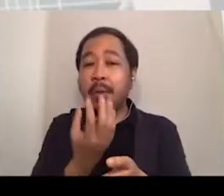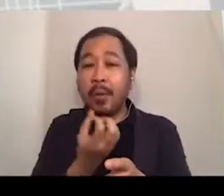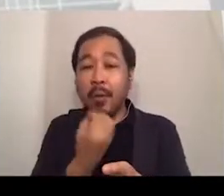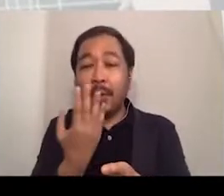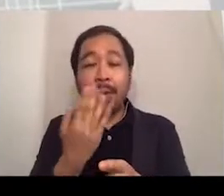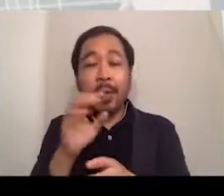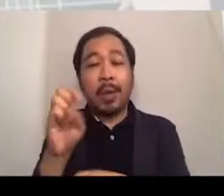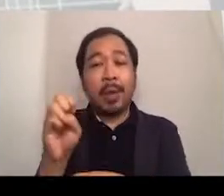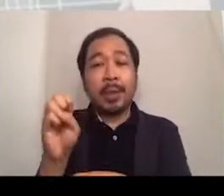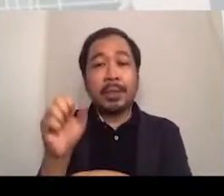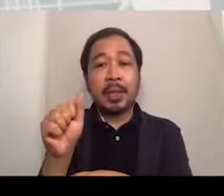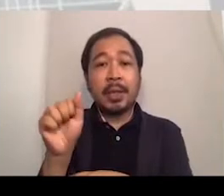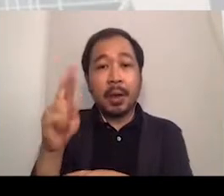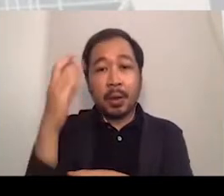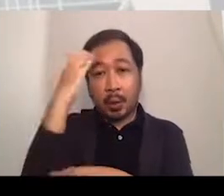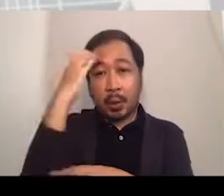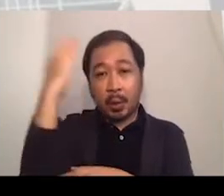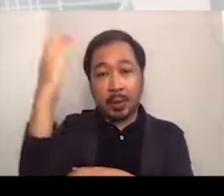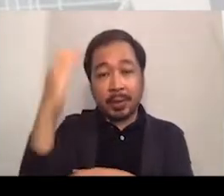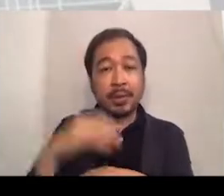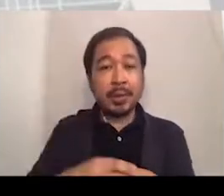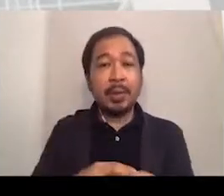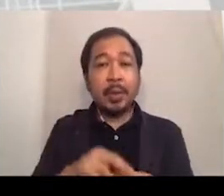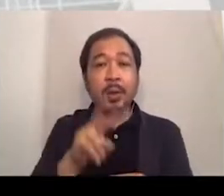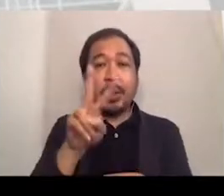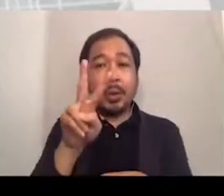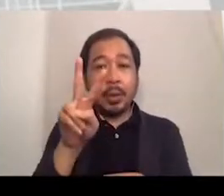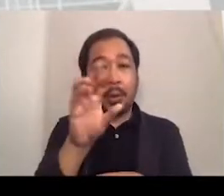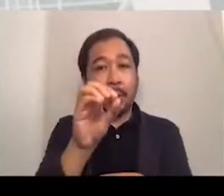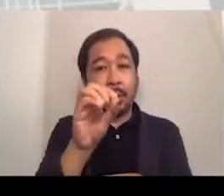So exactly the right kind of person who was in the policy making role.